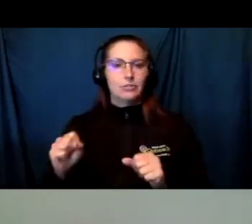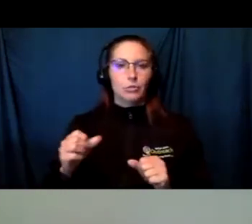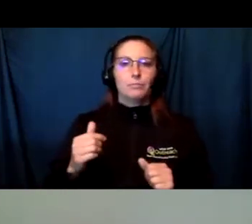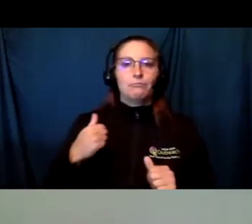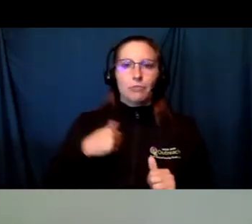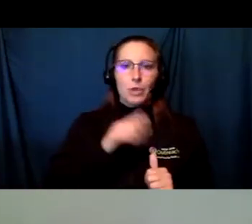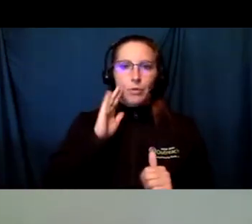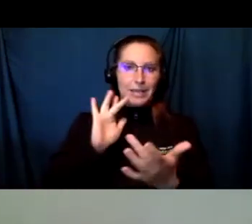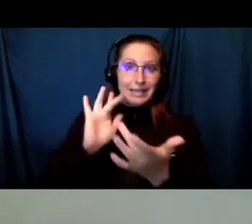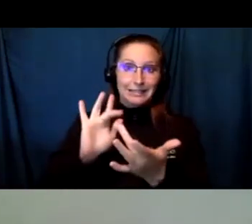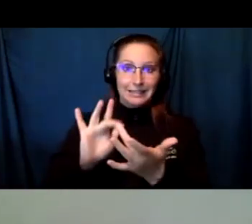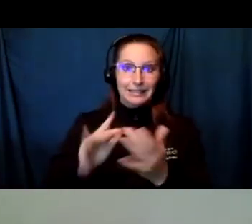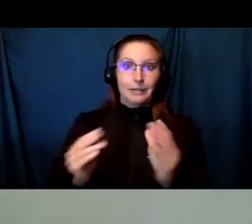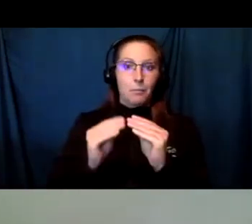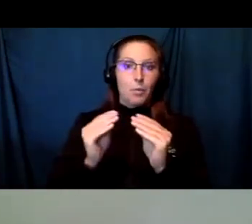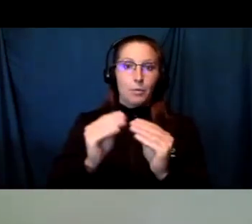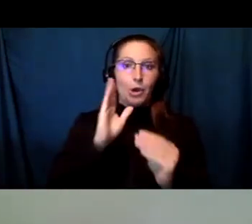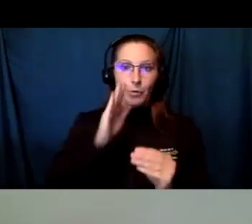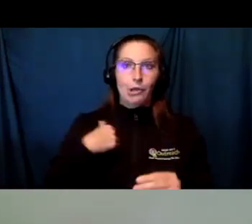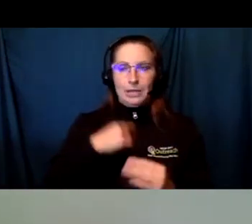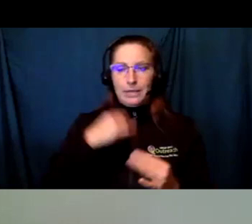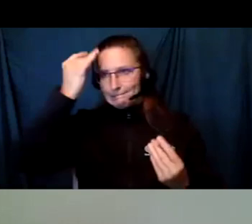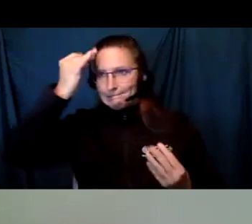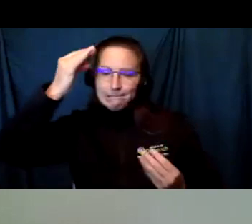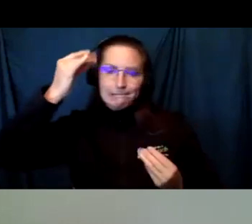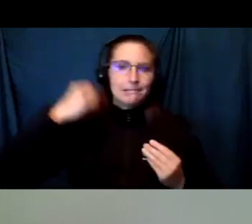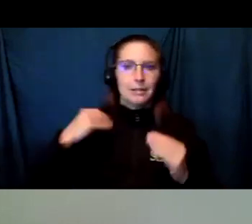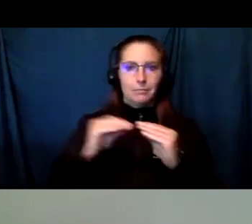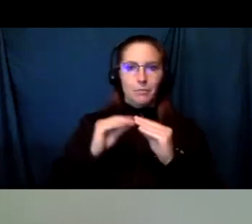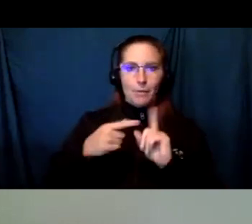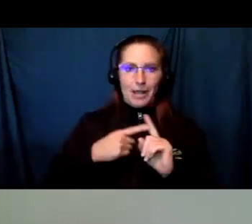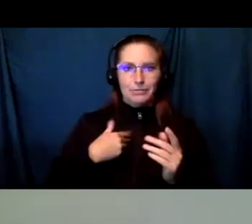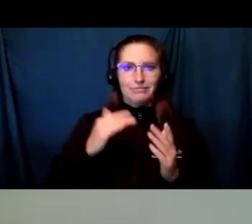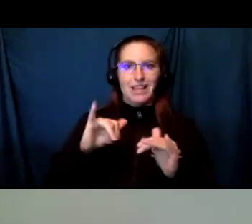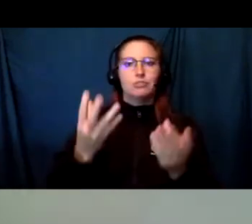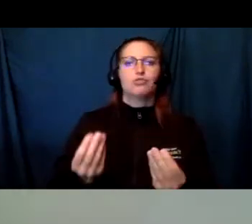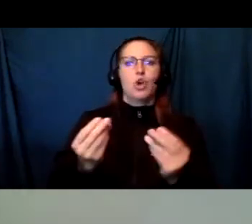for sure as we start thinking more carefully about how to design that piece of the system.